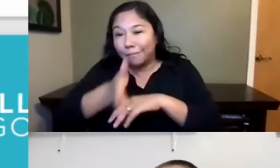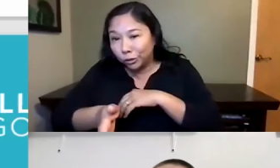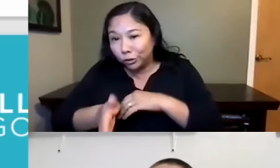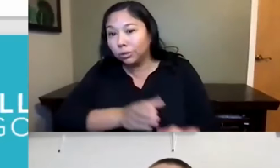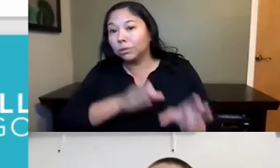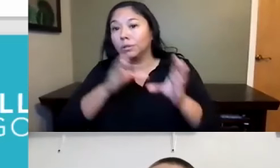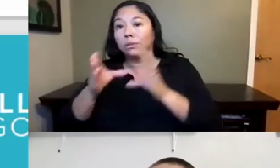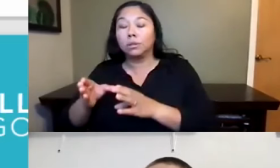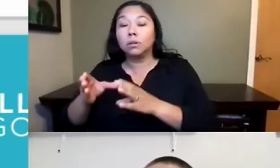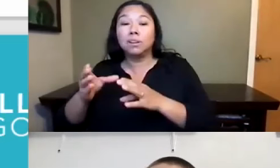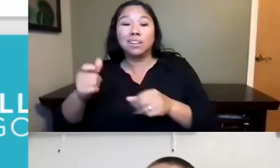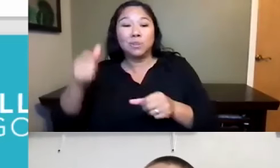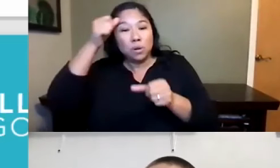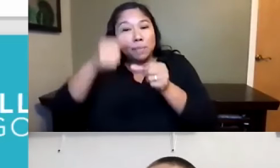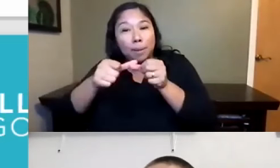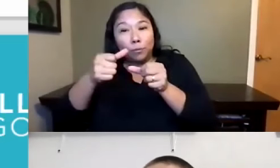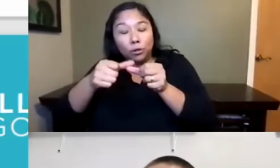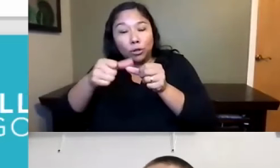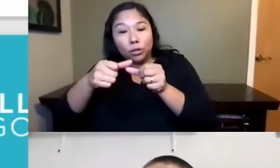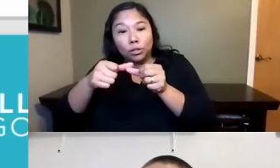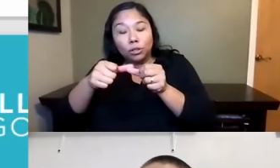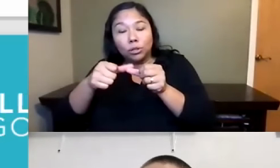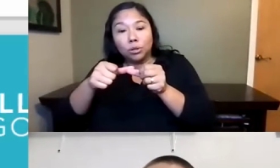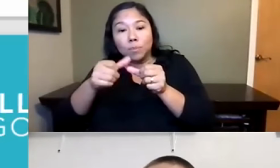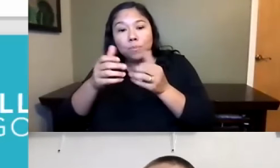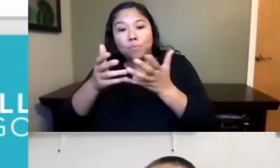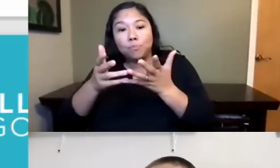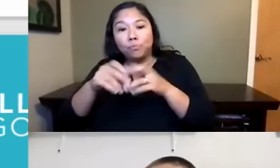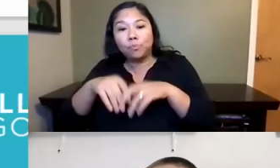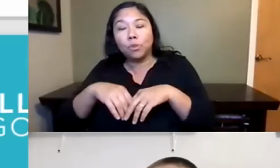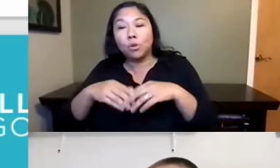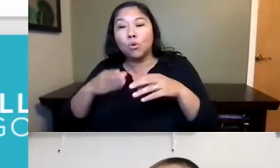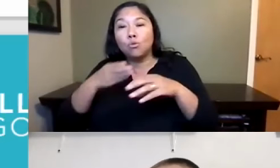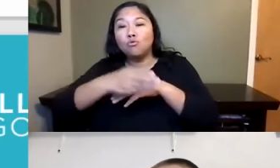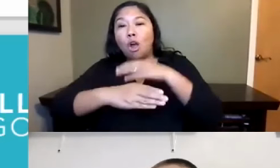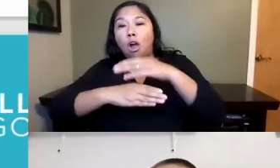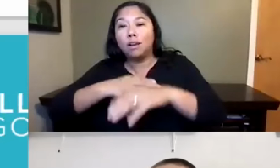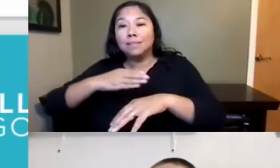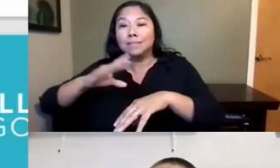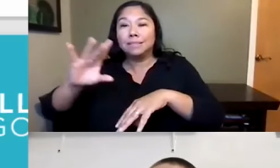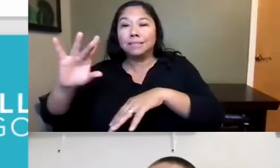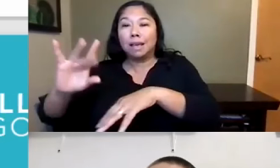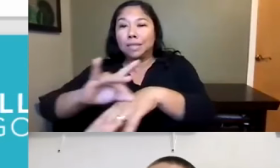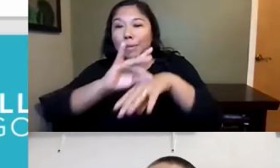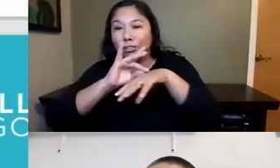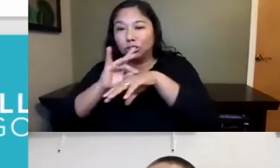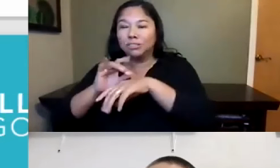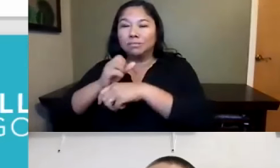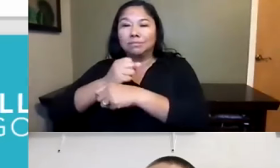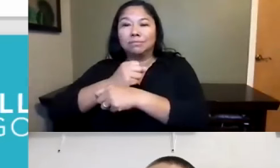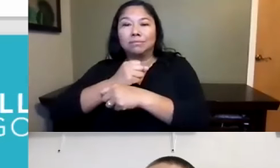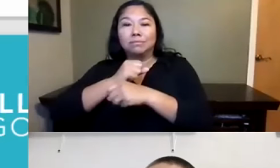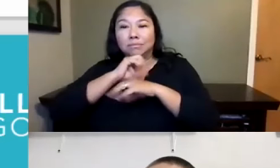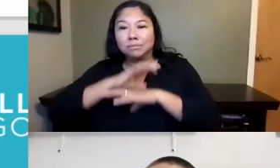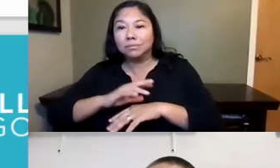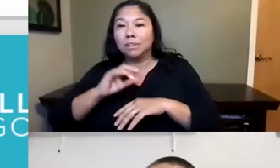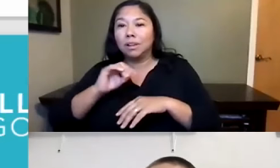being mindful of cross-contamination of surfaces. Avoiding gathering indoors with others not from